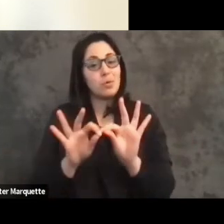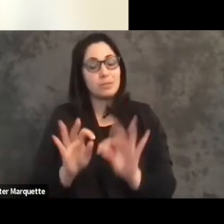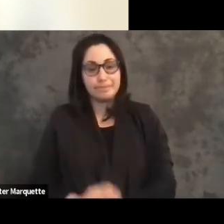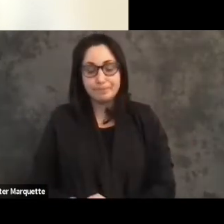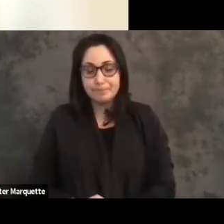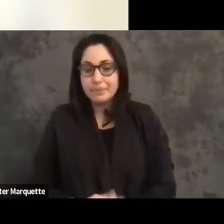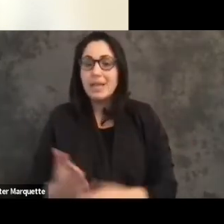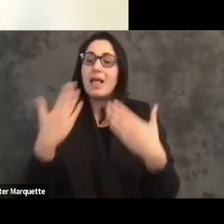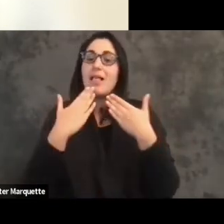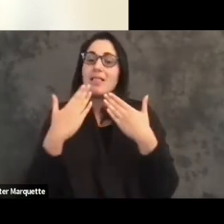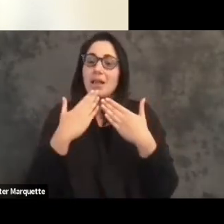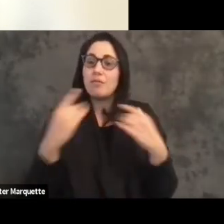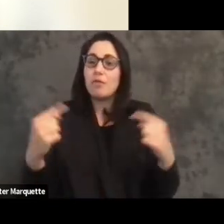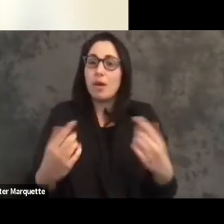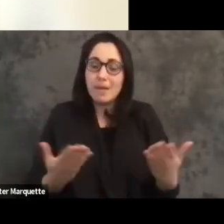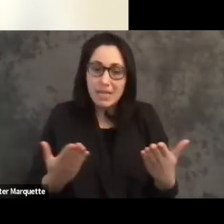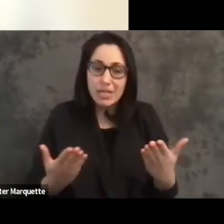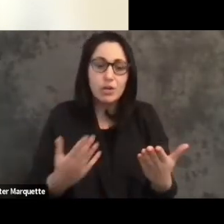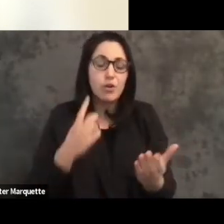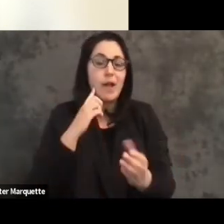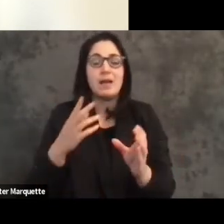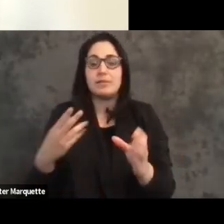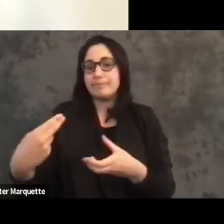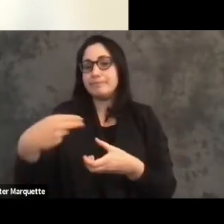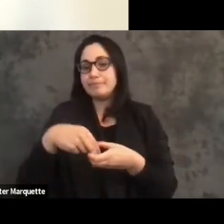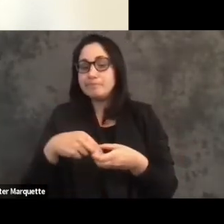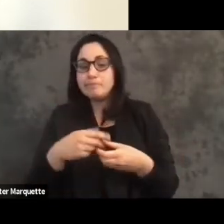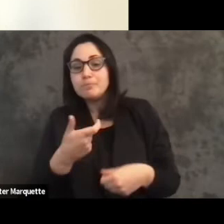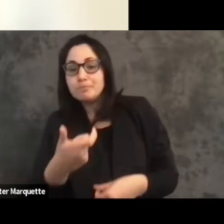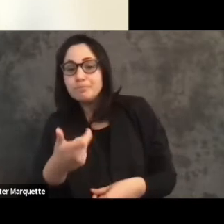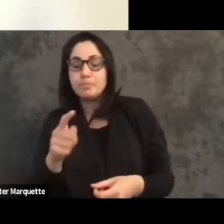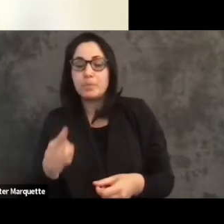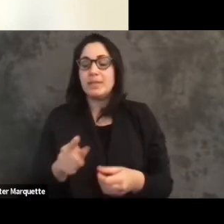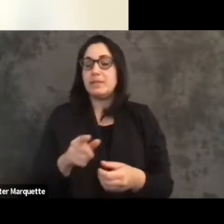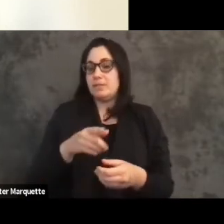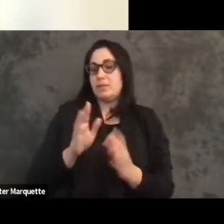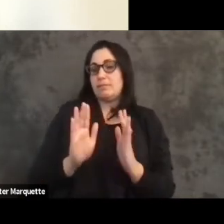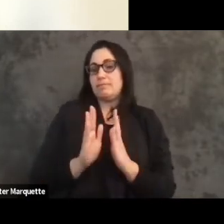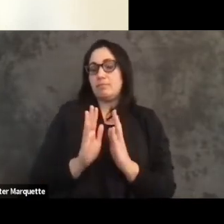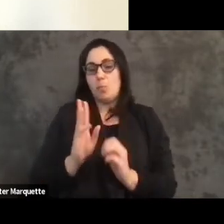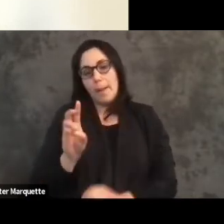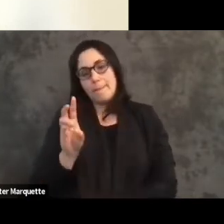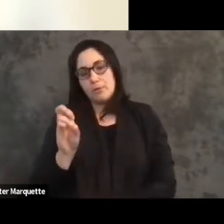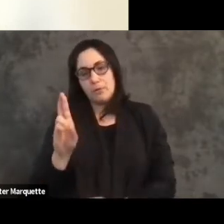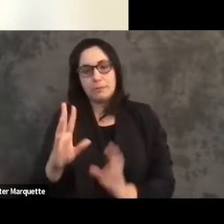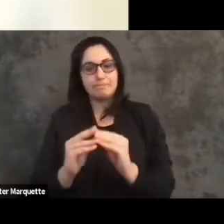And it makes the focus of today's webinar timely, and very important. Thank you for